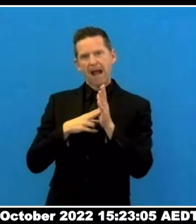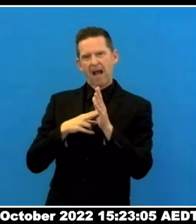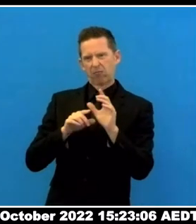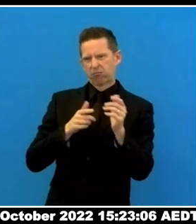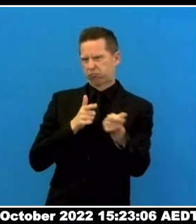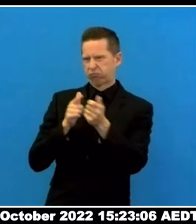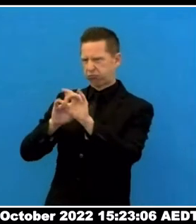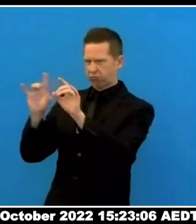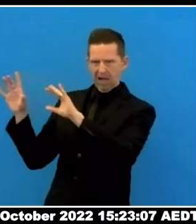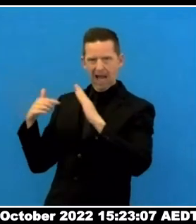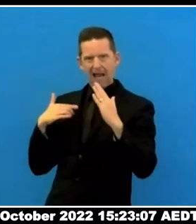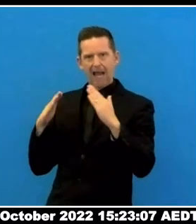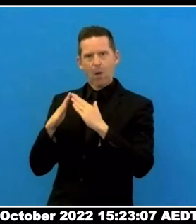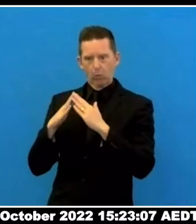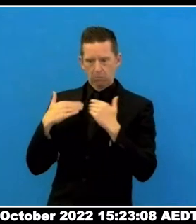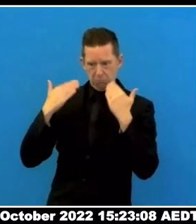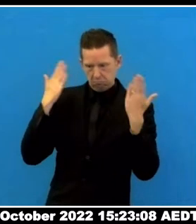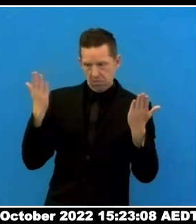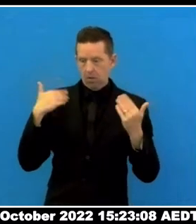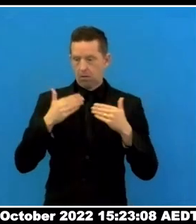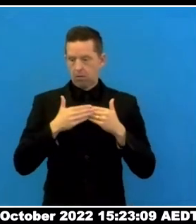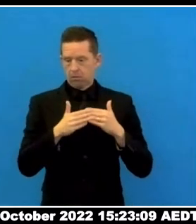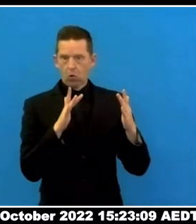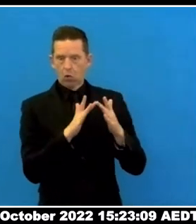and then grandpa say that dad passed away.